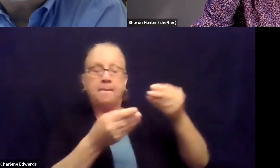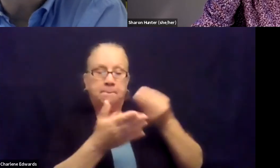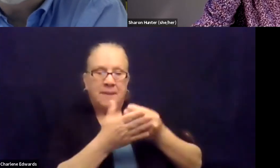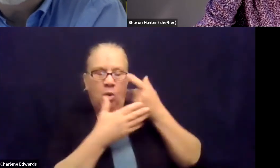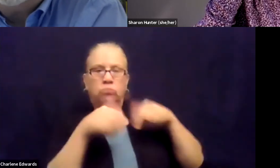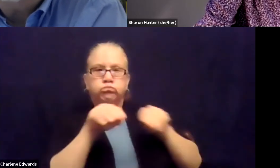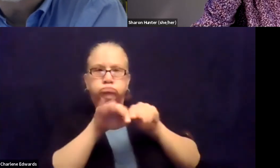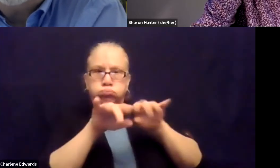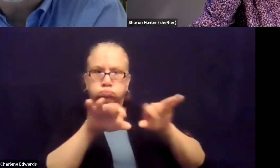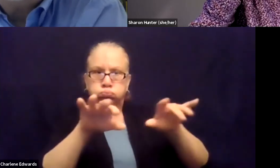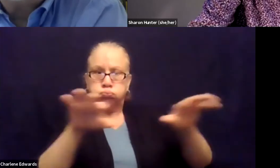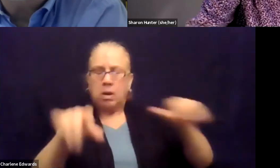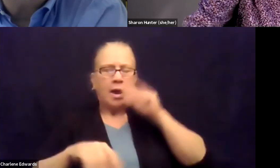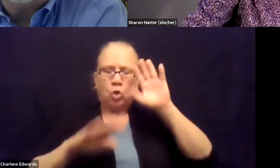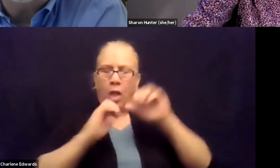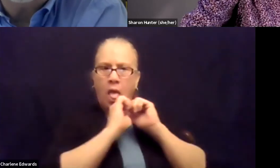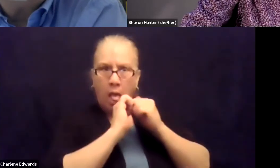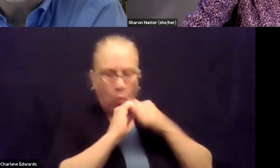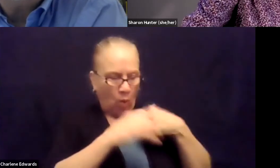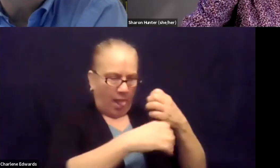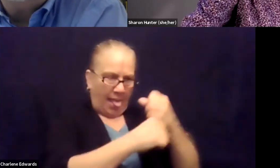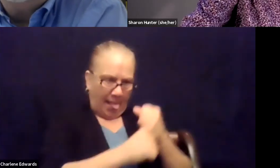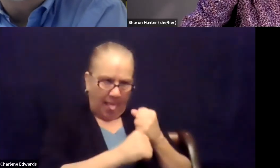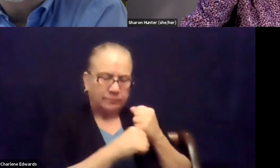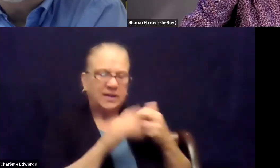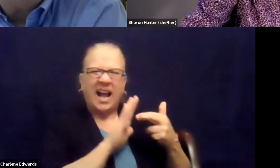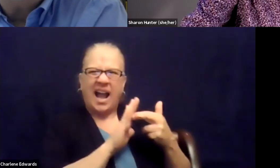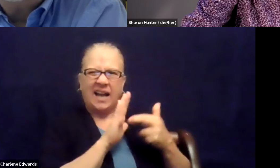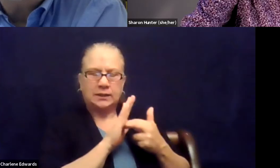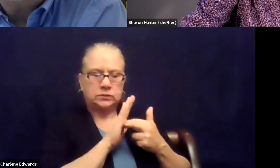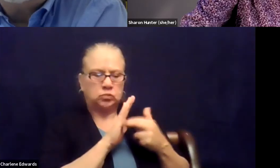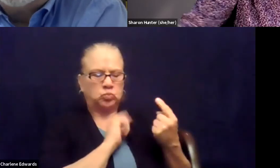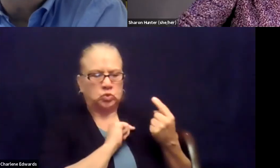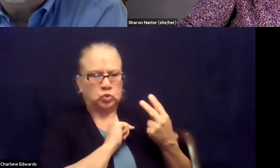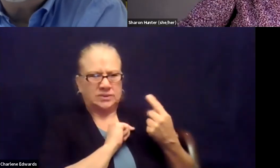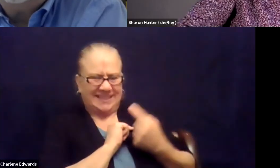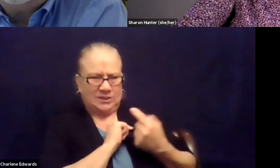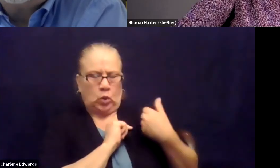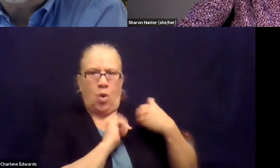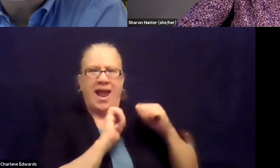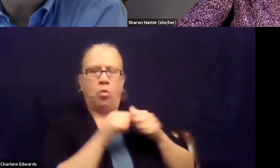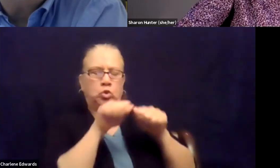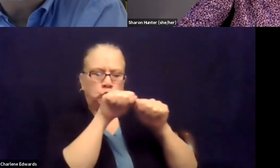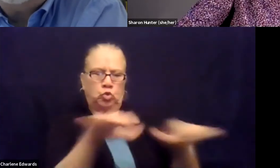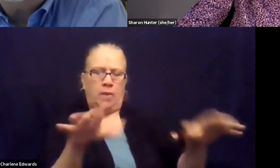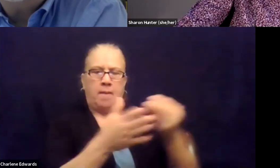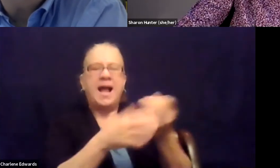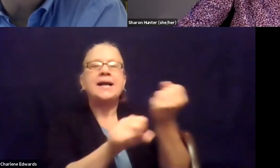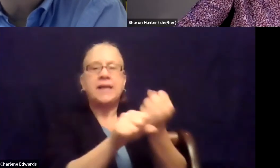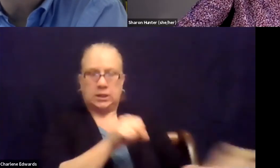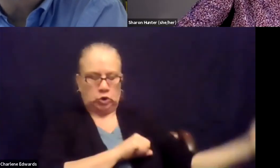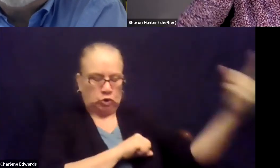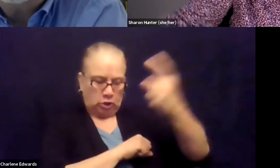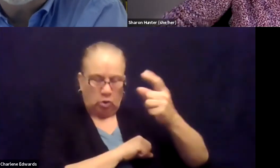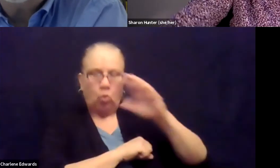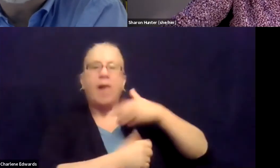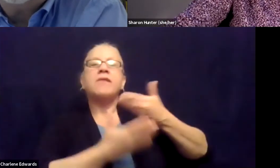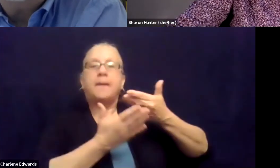not sure how yet, there will be funds, operating support,